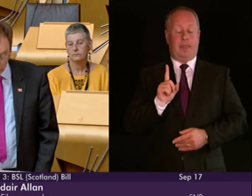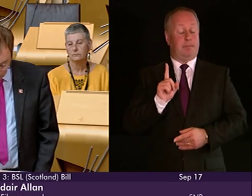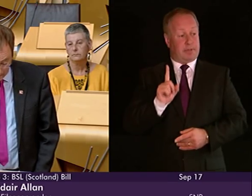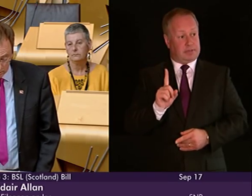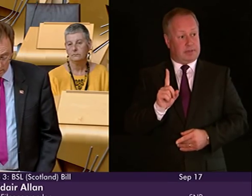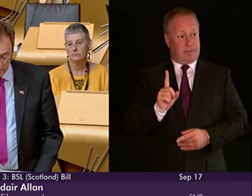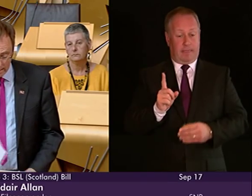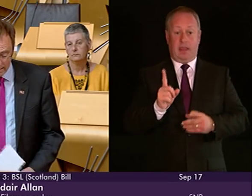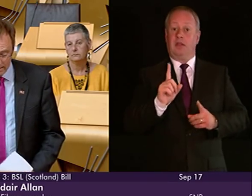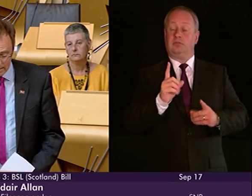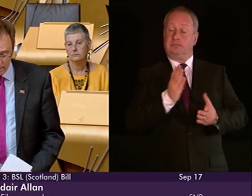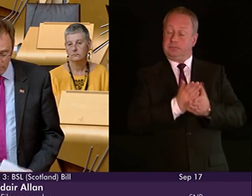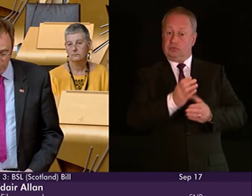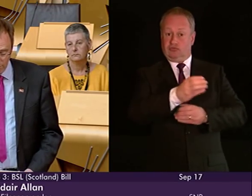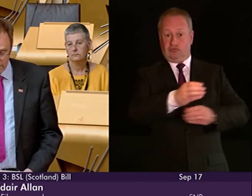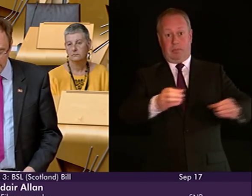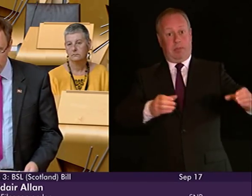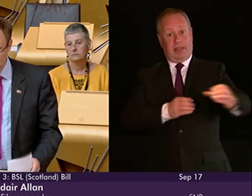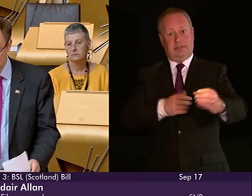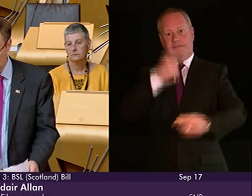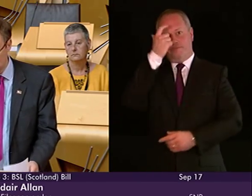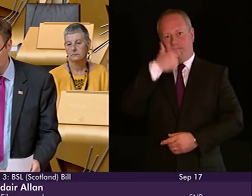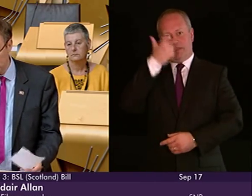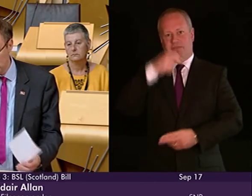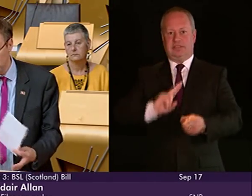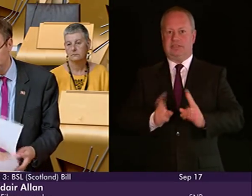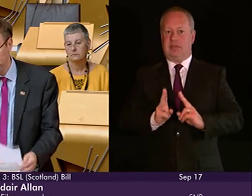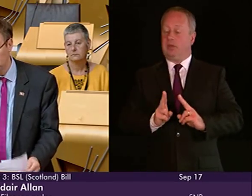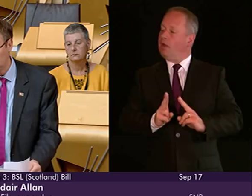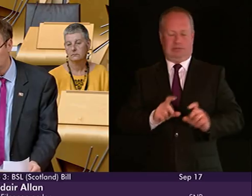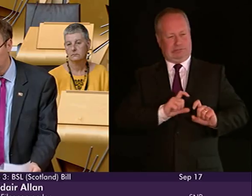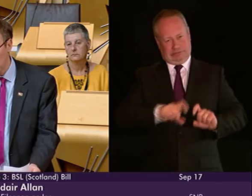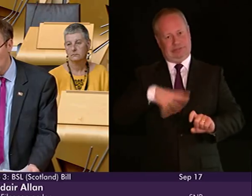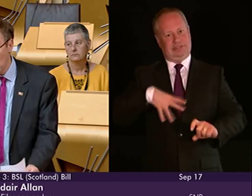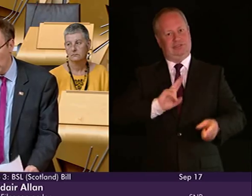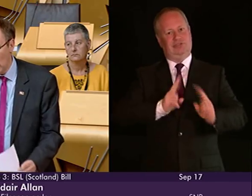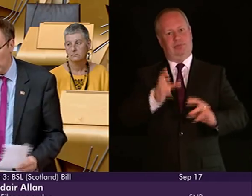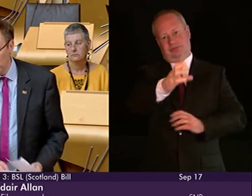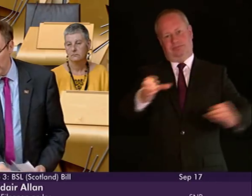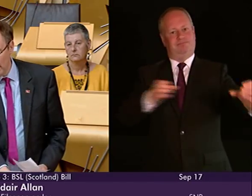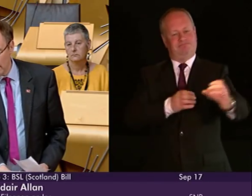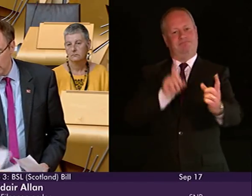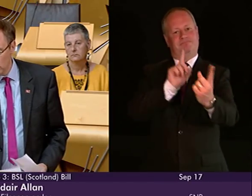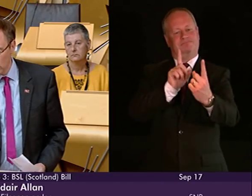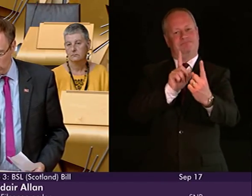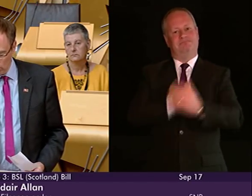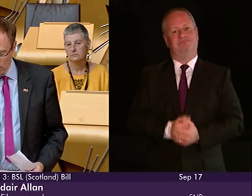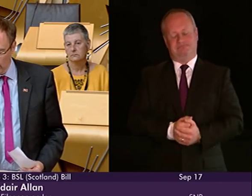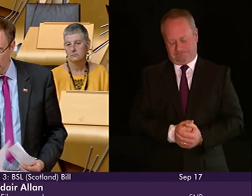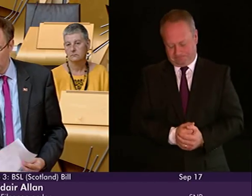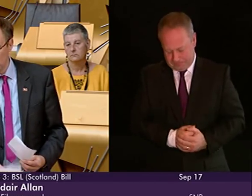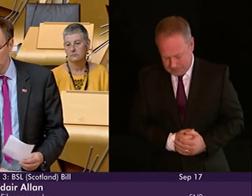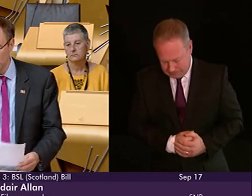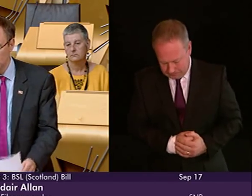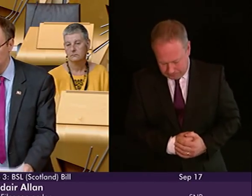the need for face-to-face interpretation. I will do my best to ensure that the levels